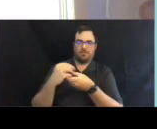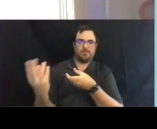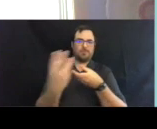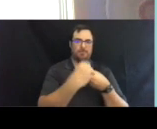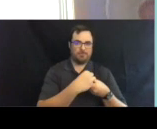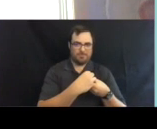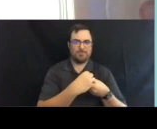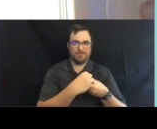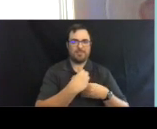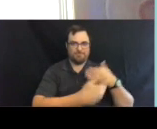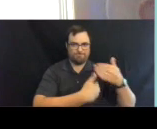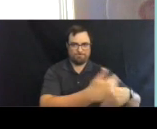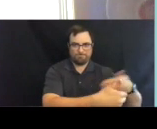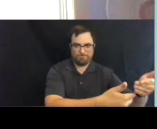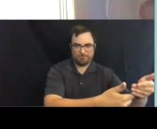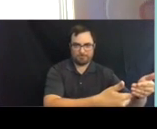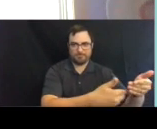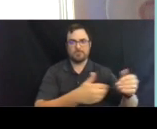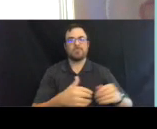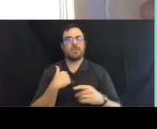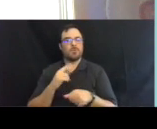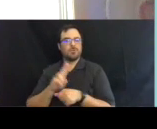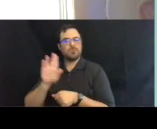pathologist is working on and the vocabulary that they're using